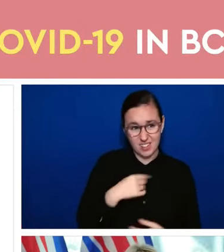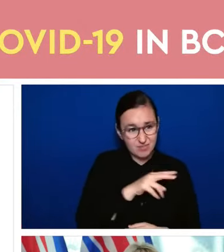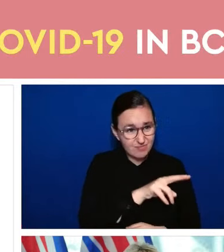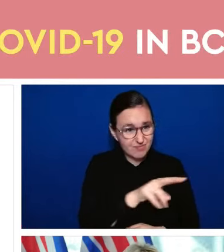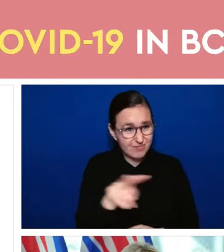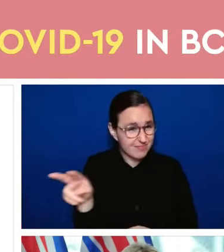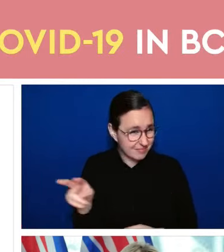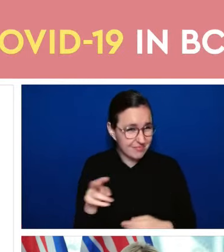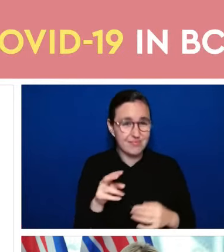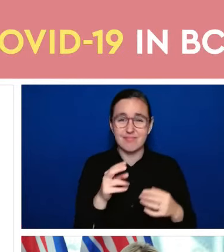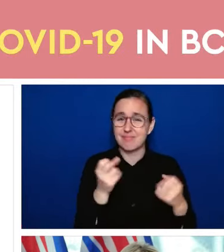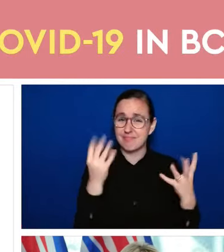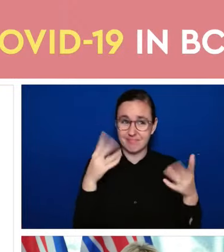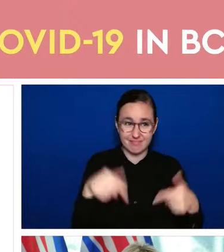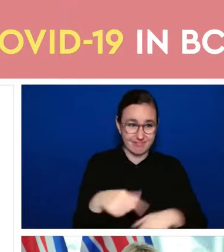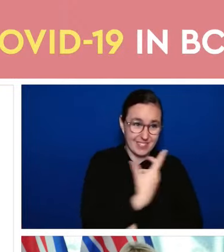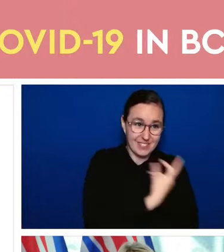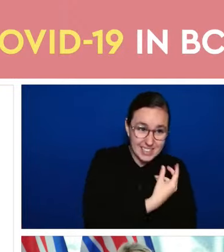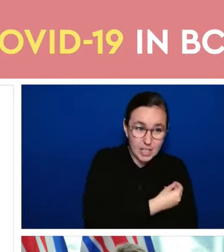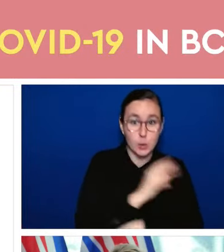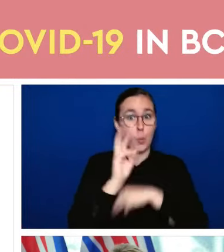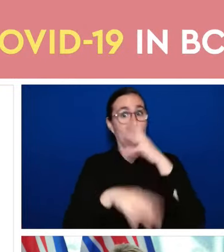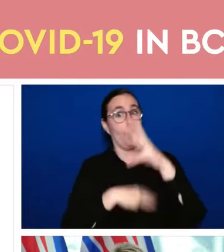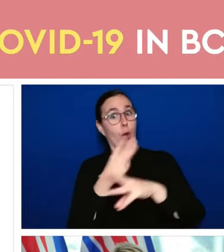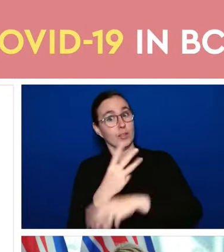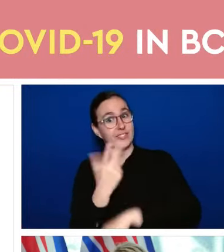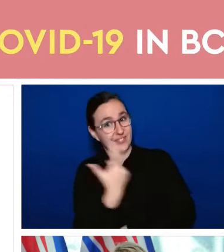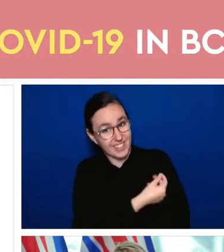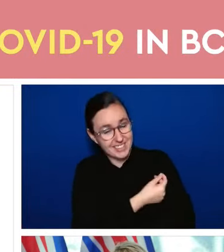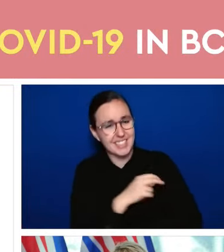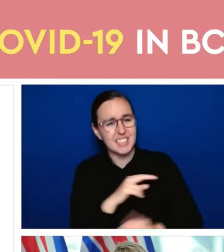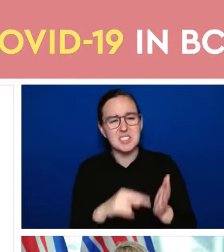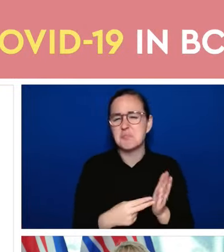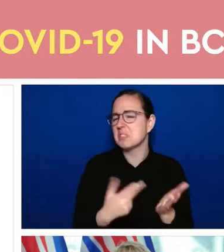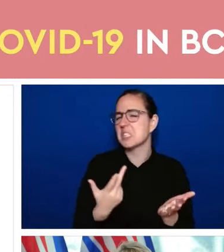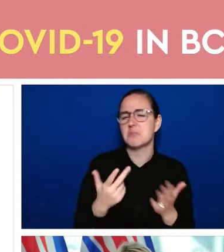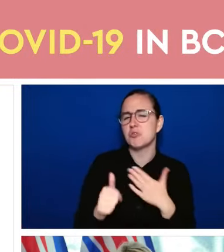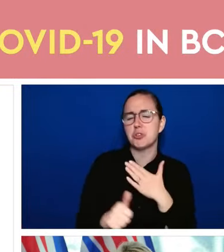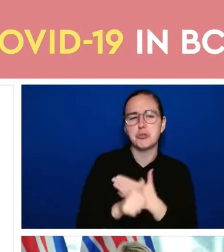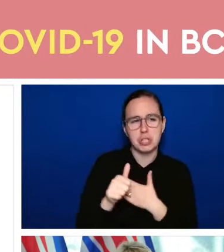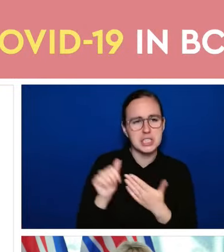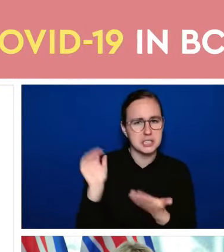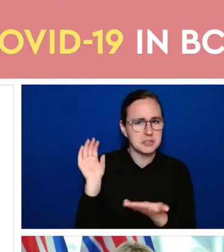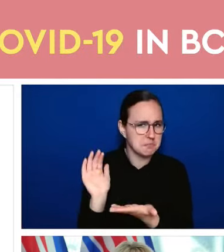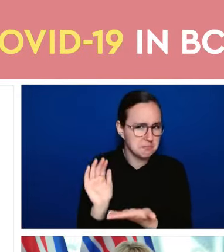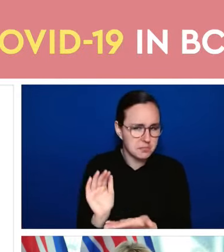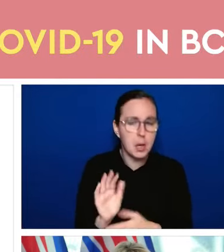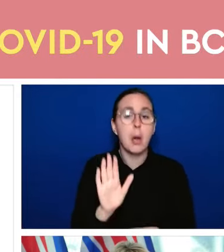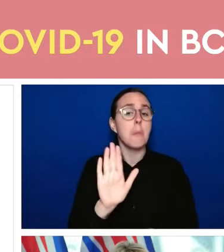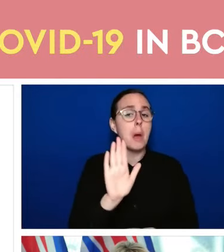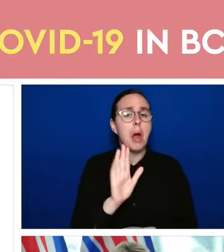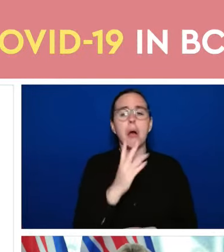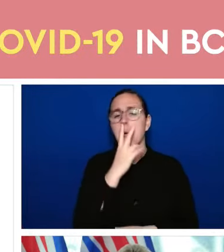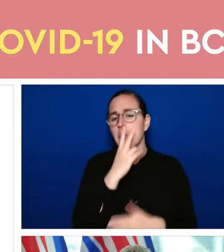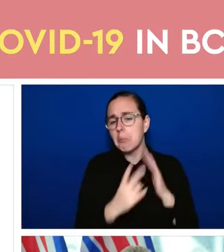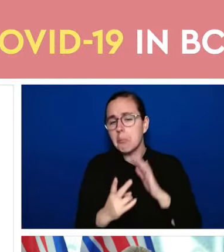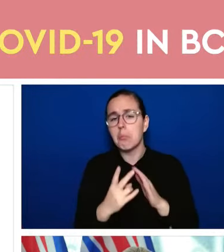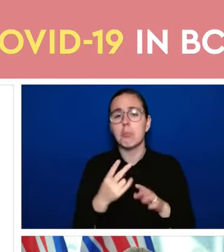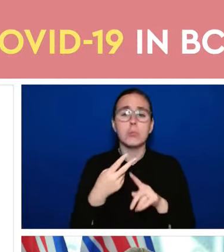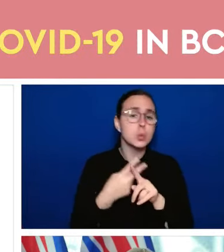What we are likely to see in the next three to four to six months is more overcrowding maybe